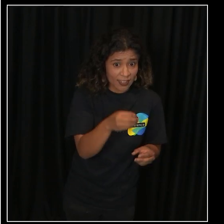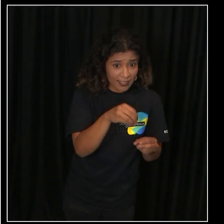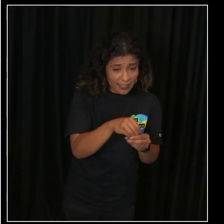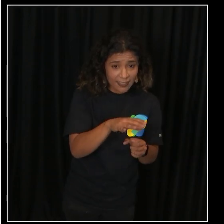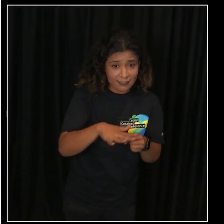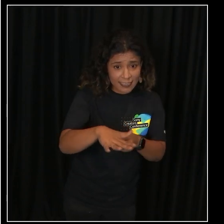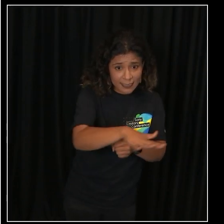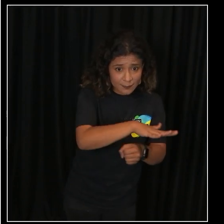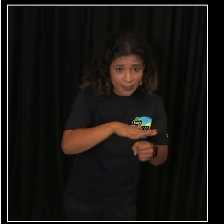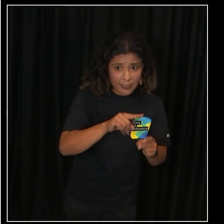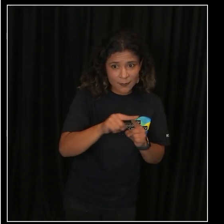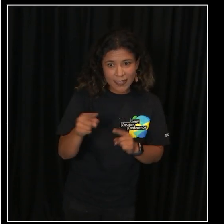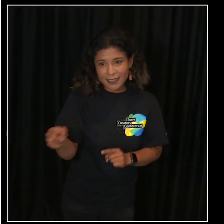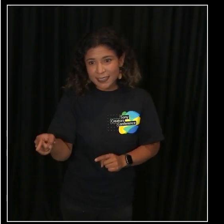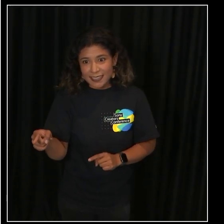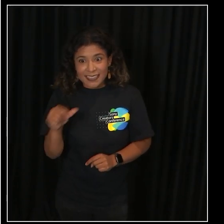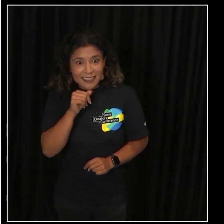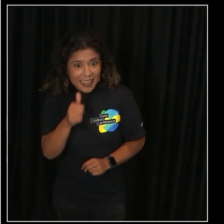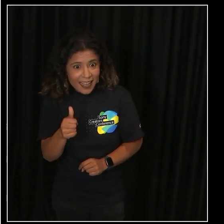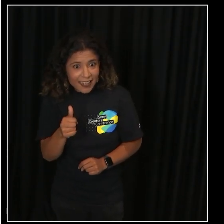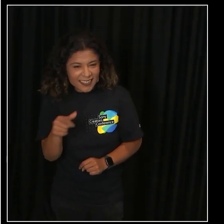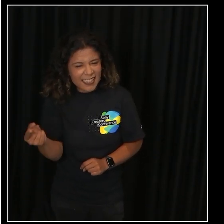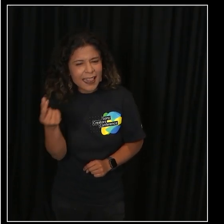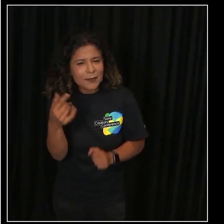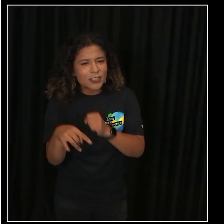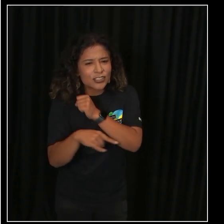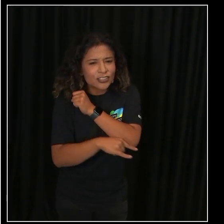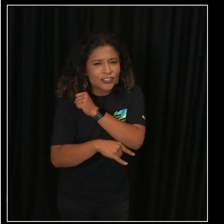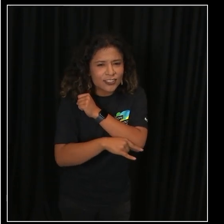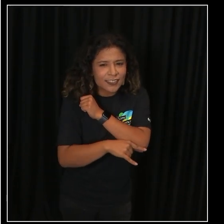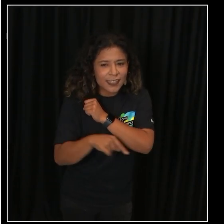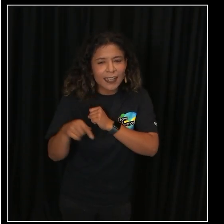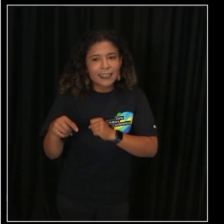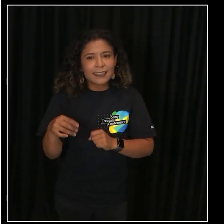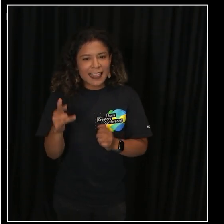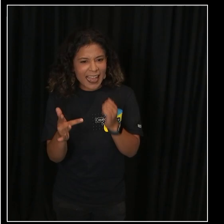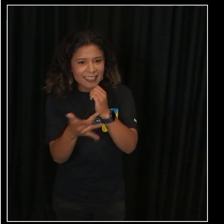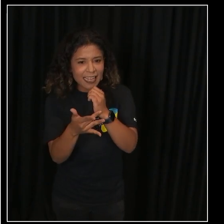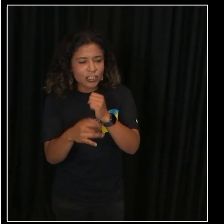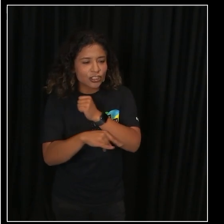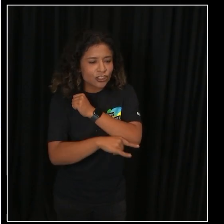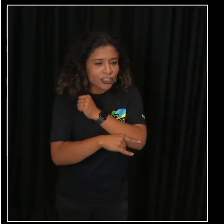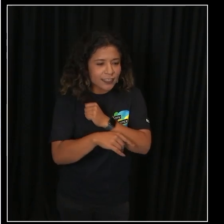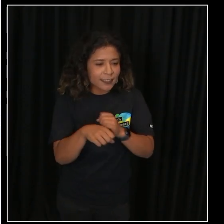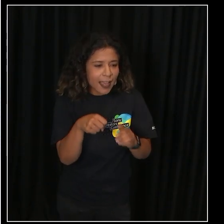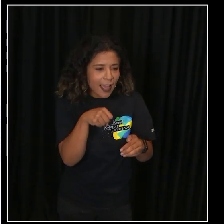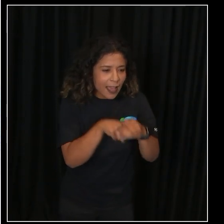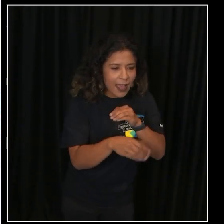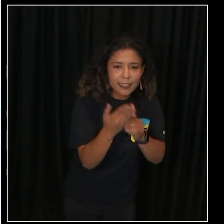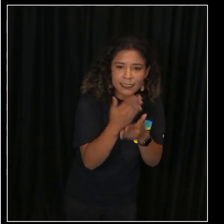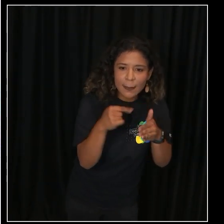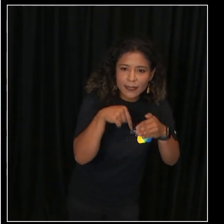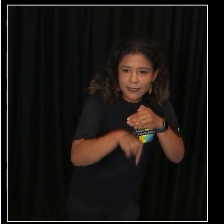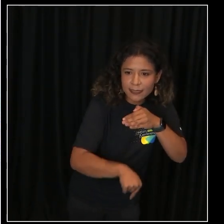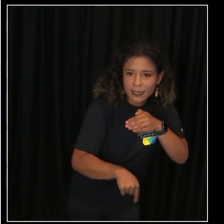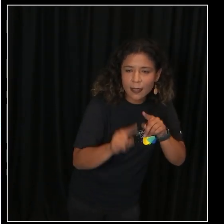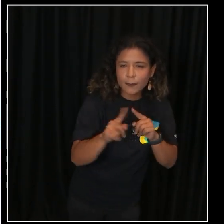So it's kind of cheating. And that's what you'll notice with these techniques is they sort of cheat and hide details in the texture, but they're not really good shapes.